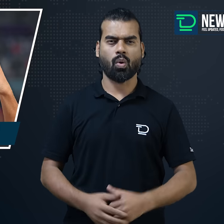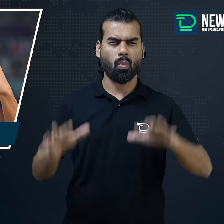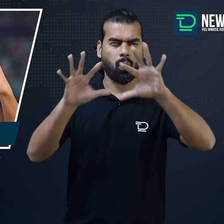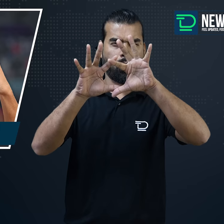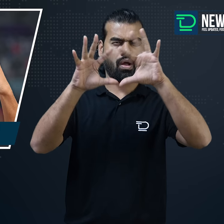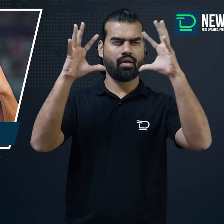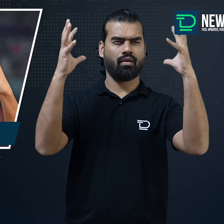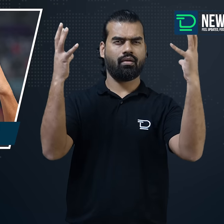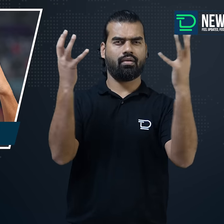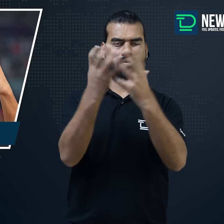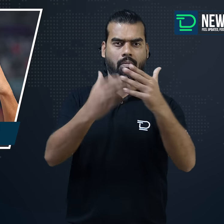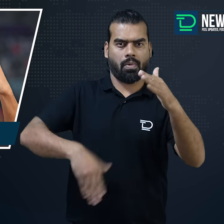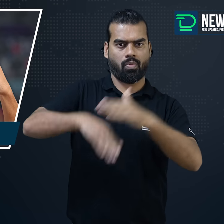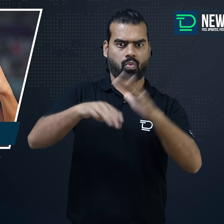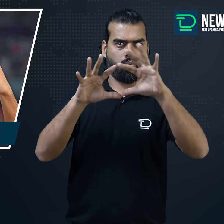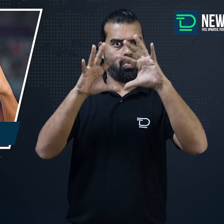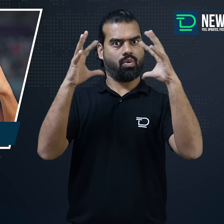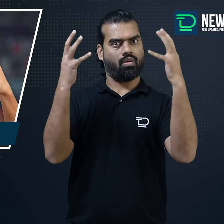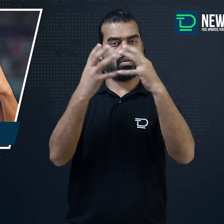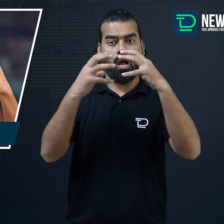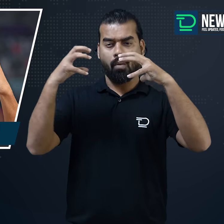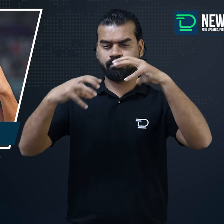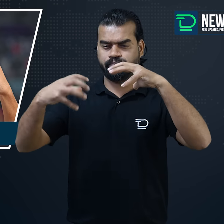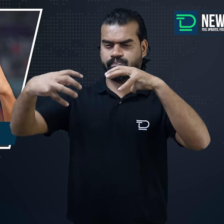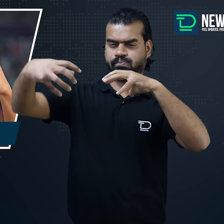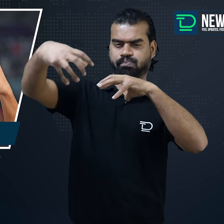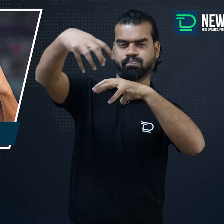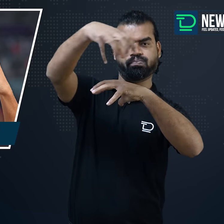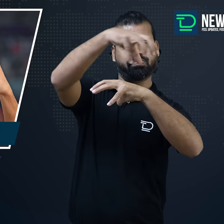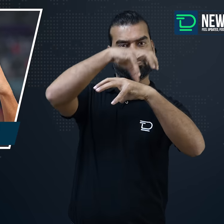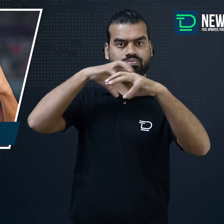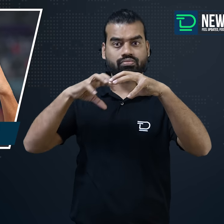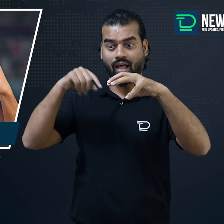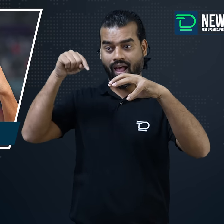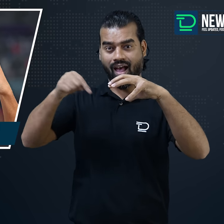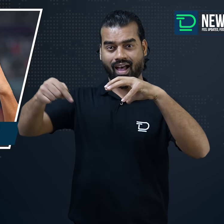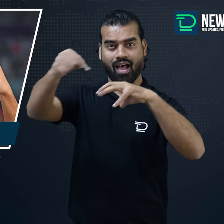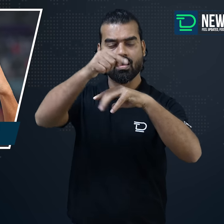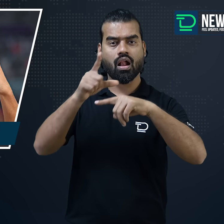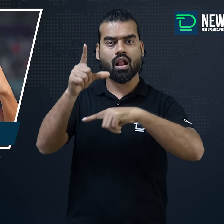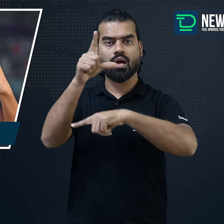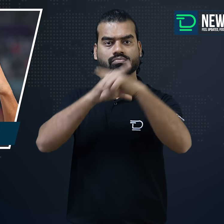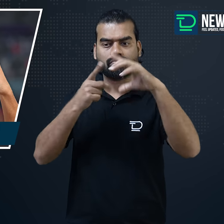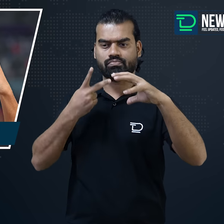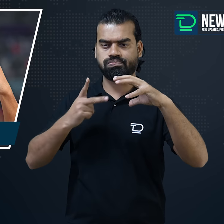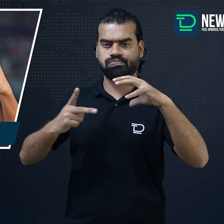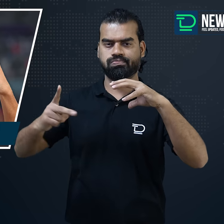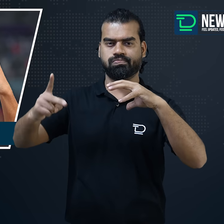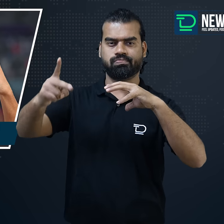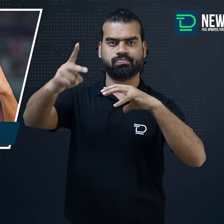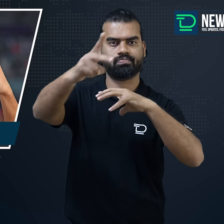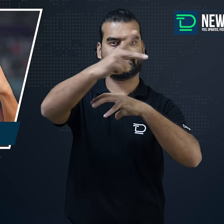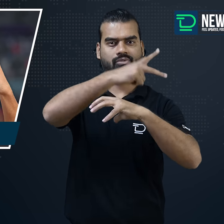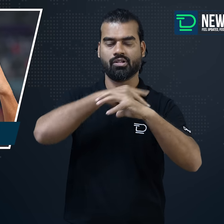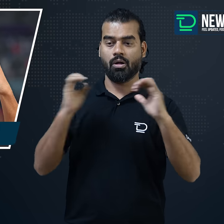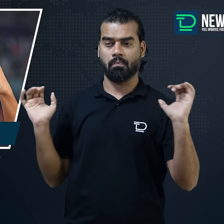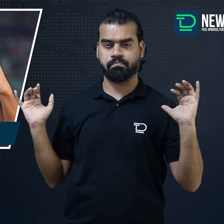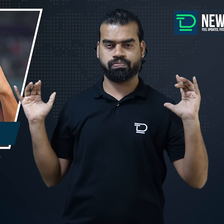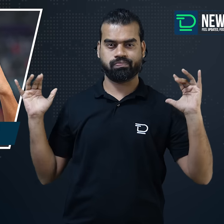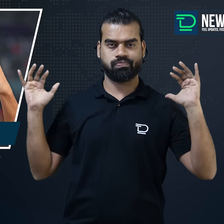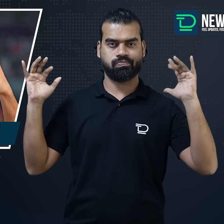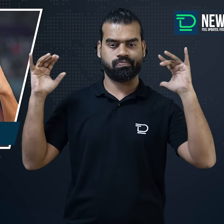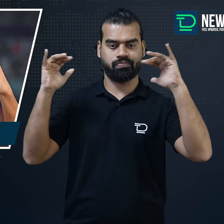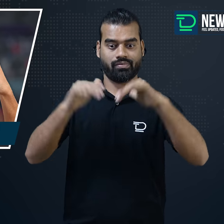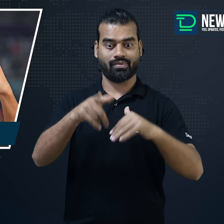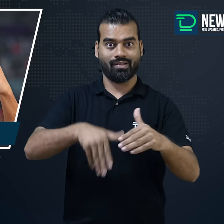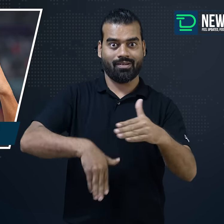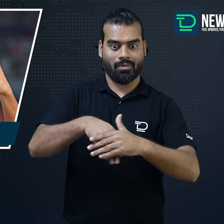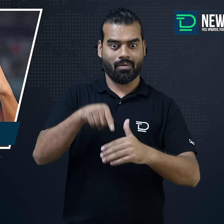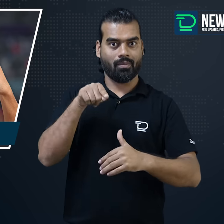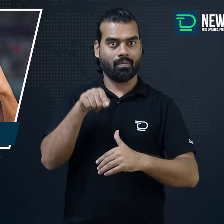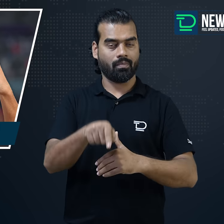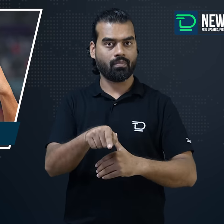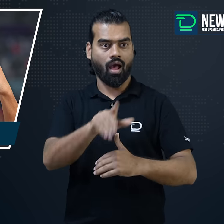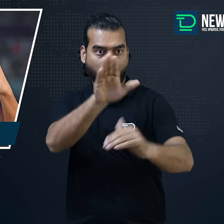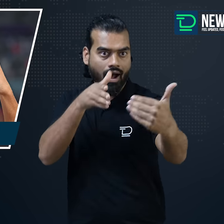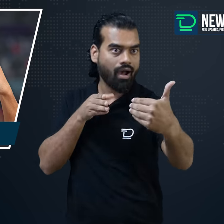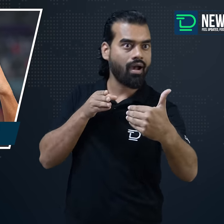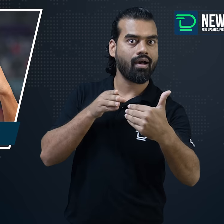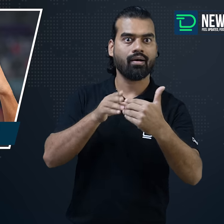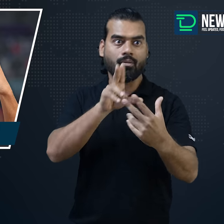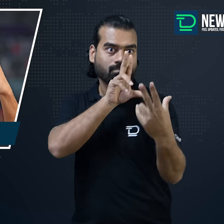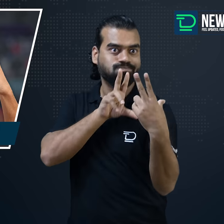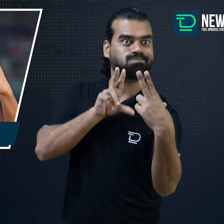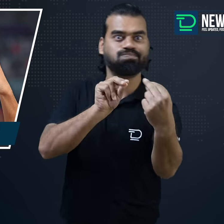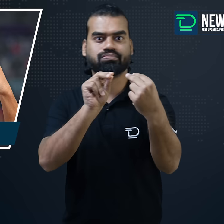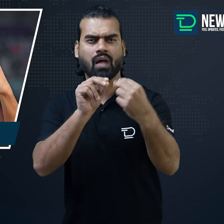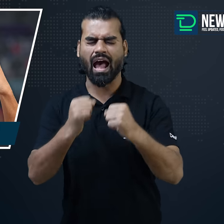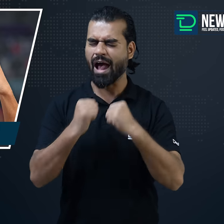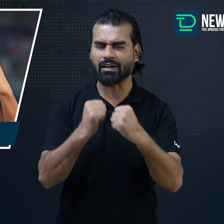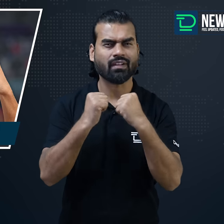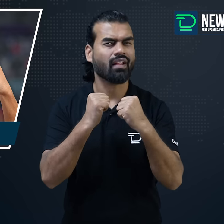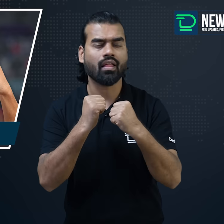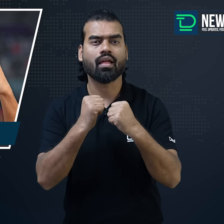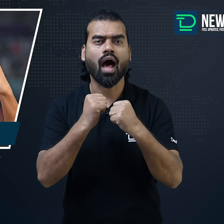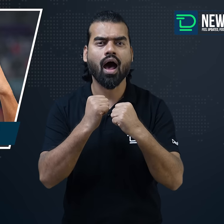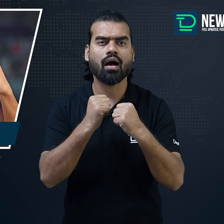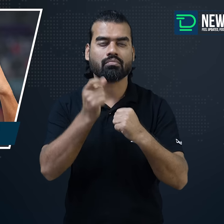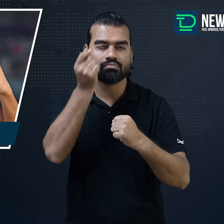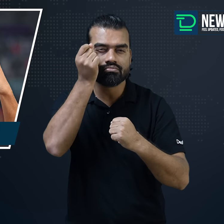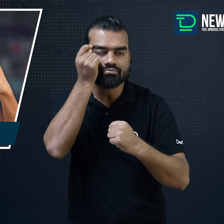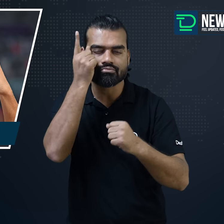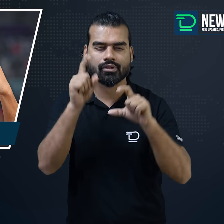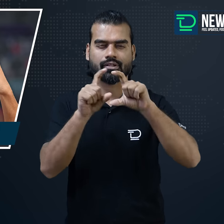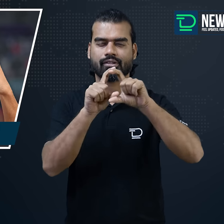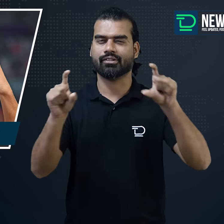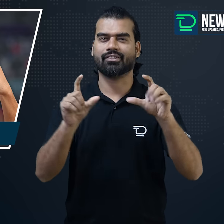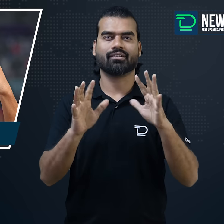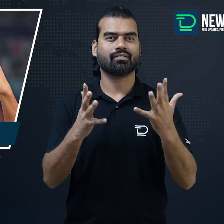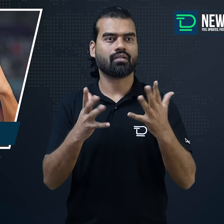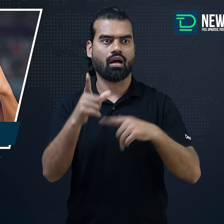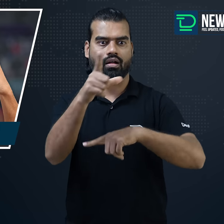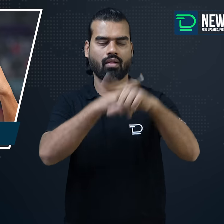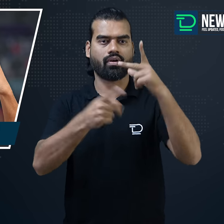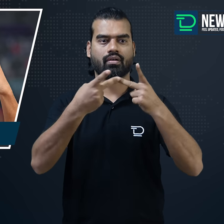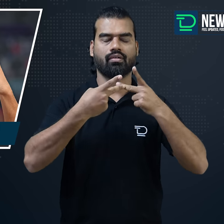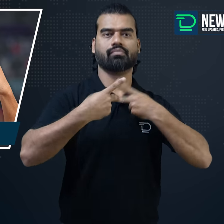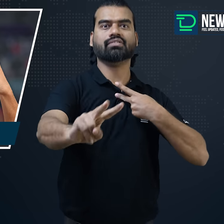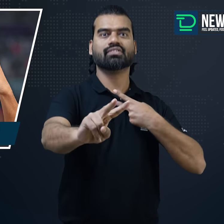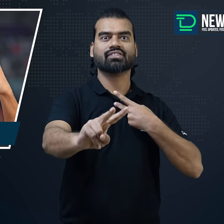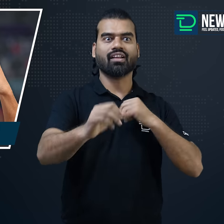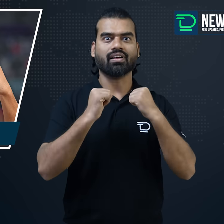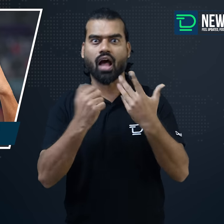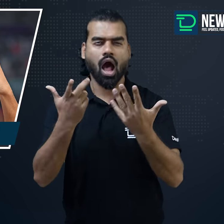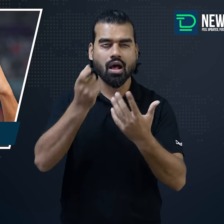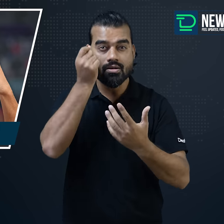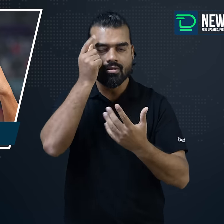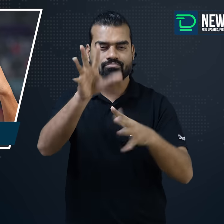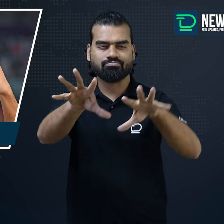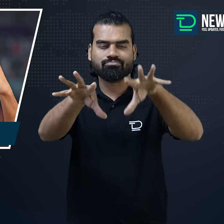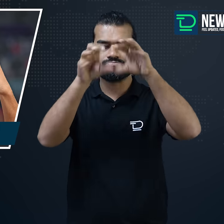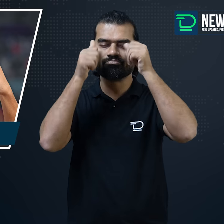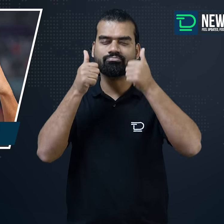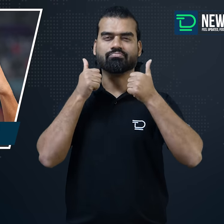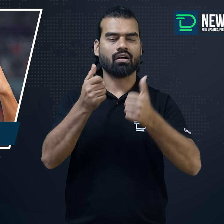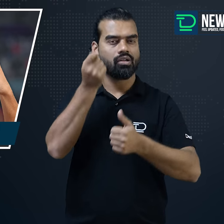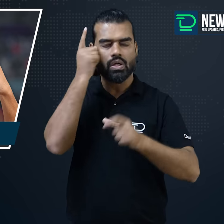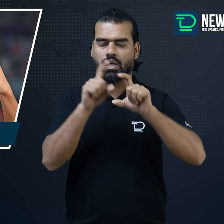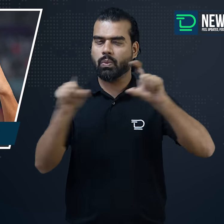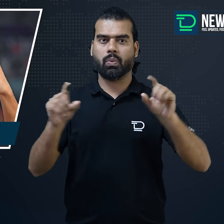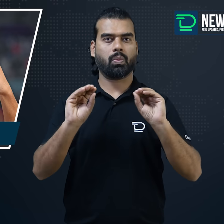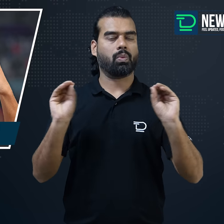Since the players spoke different languages in the World Cup, it was not always clear to understand.